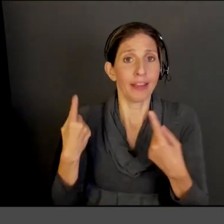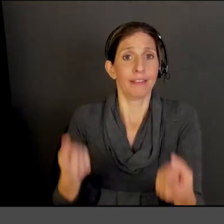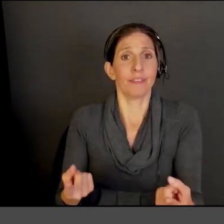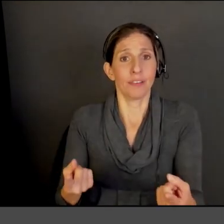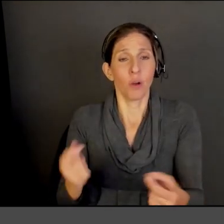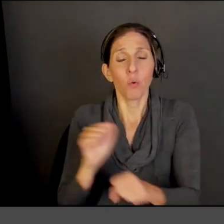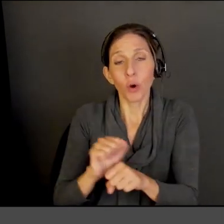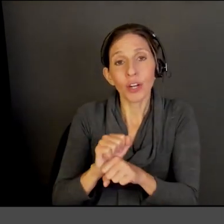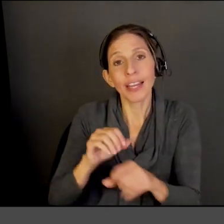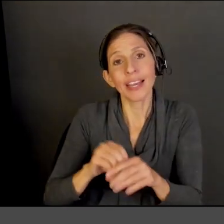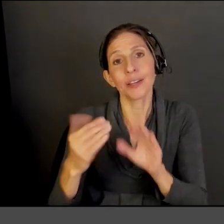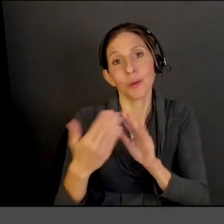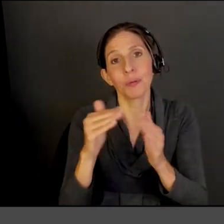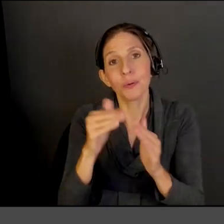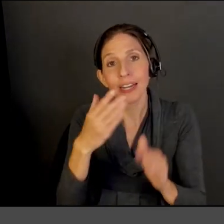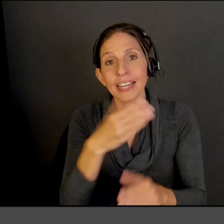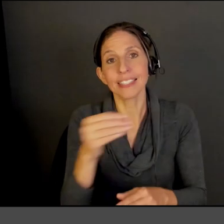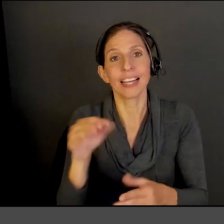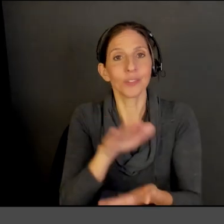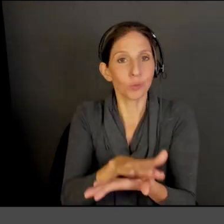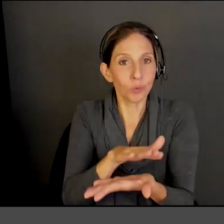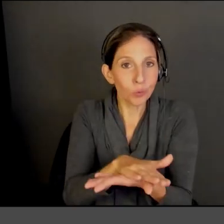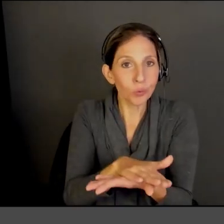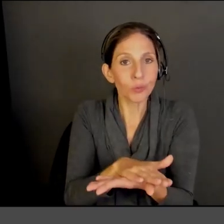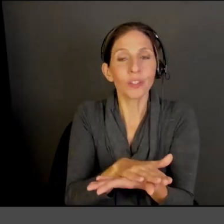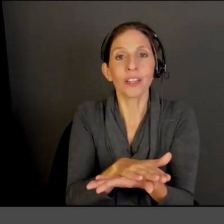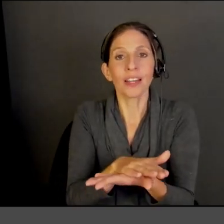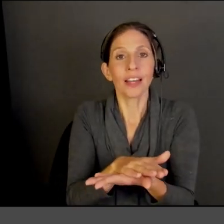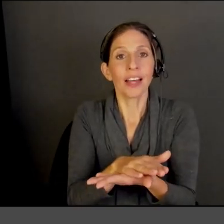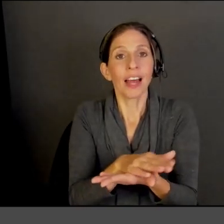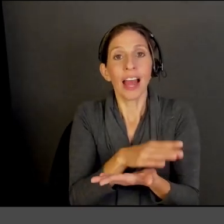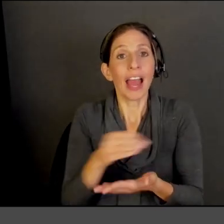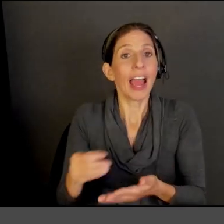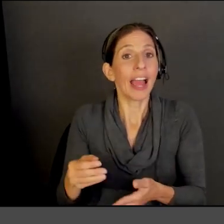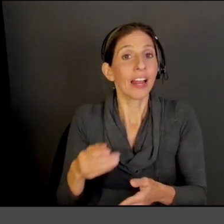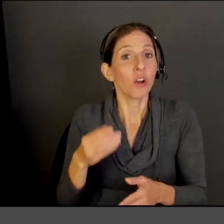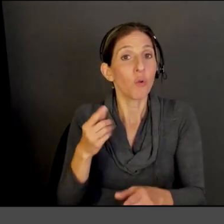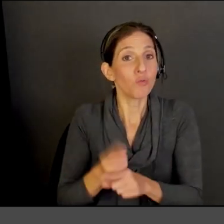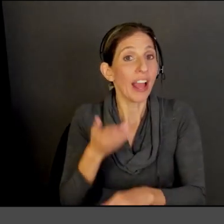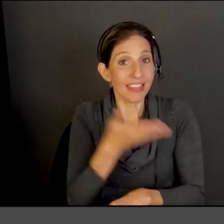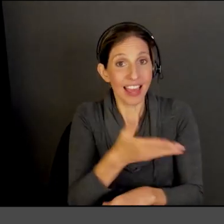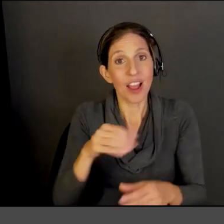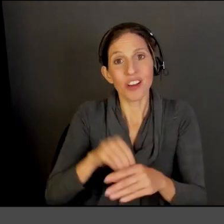AND AND RIGHT THERE IN CHICANO PARK. I DID SO MUCH